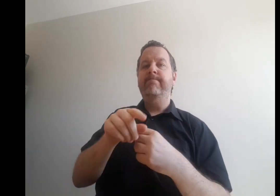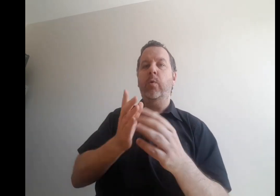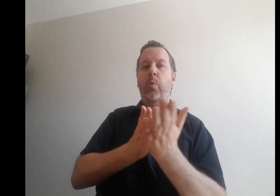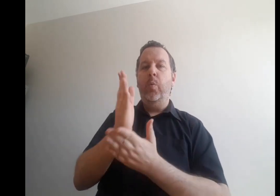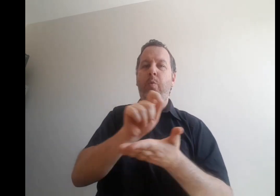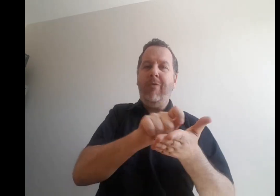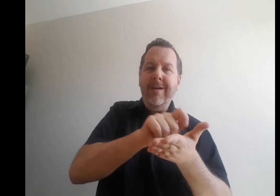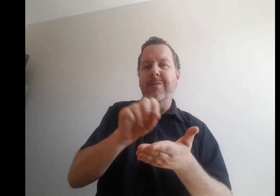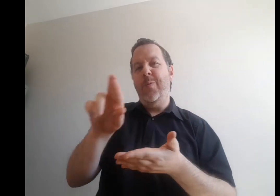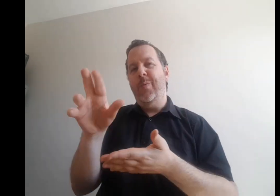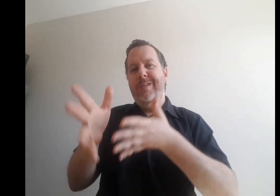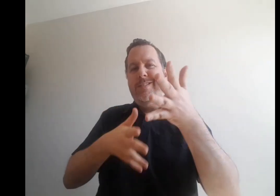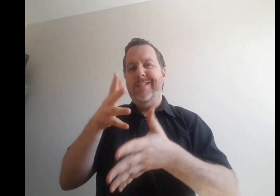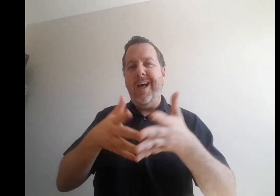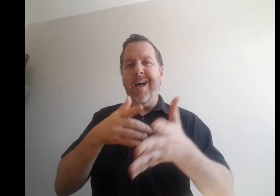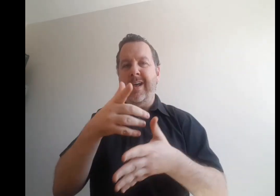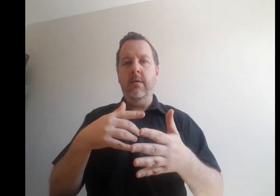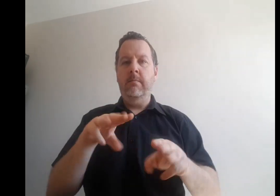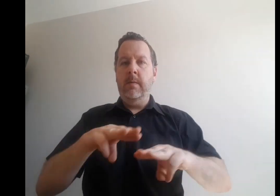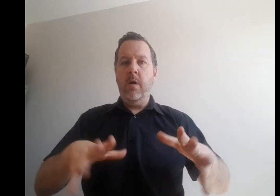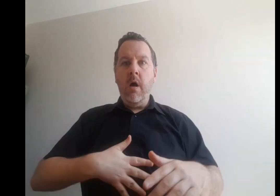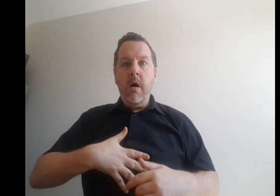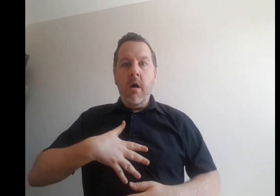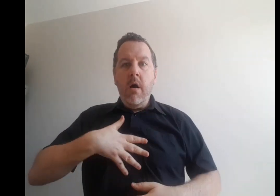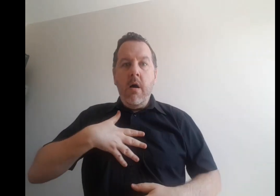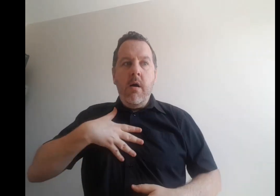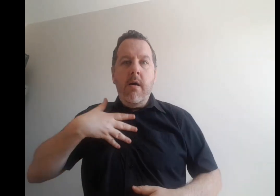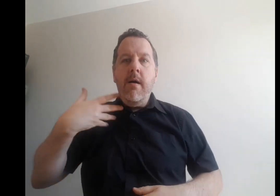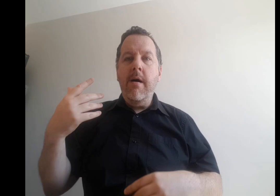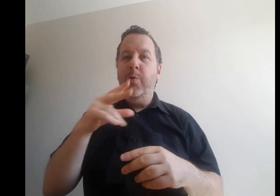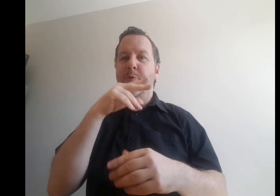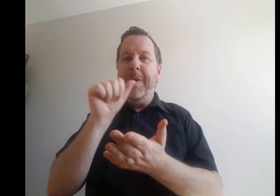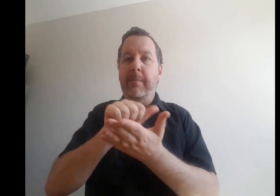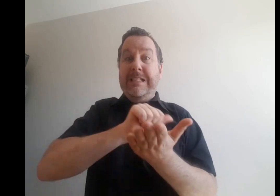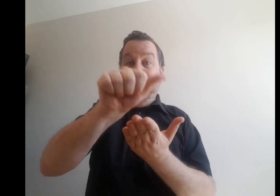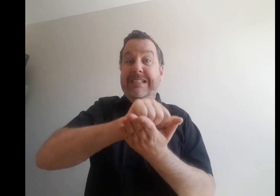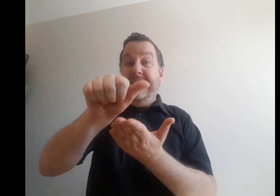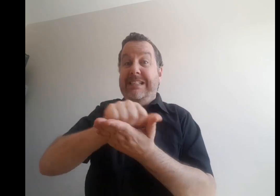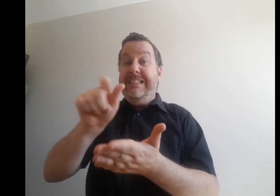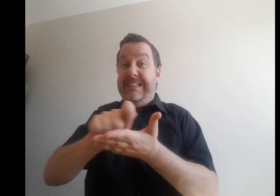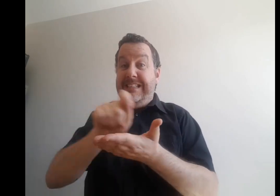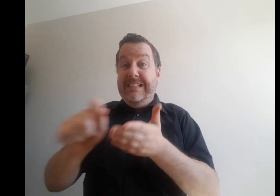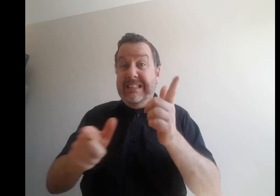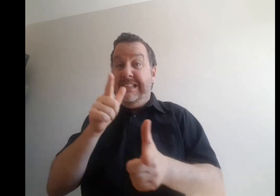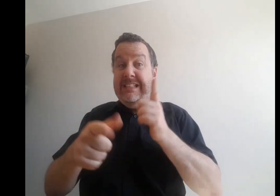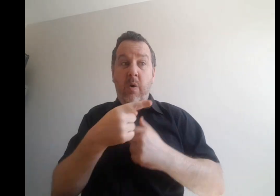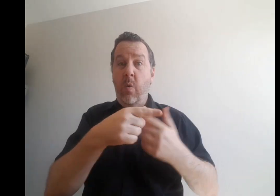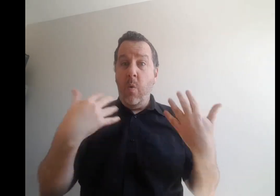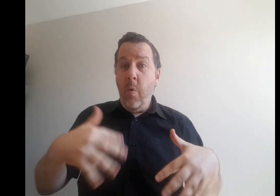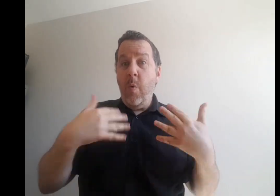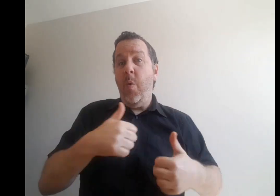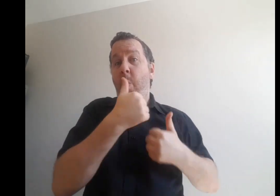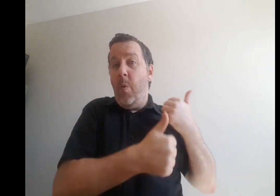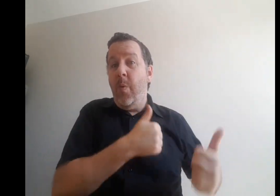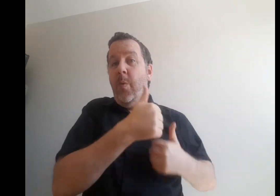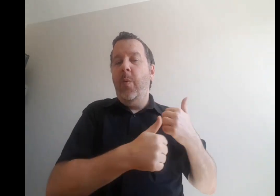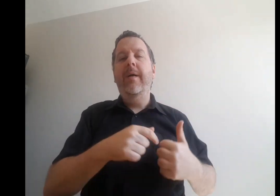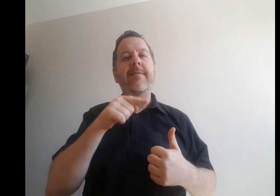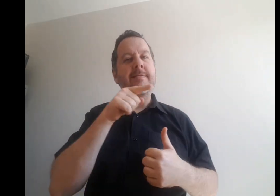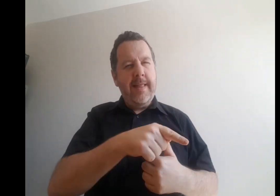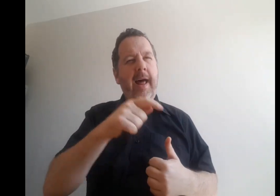There was massive press coverage of these of these examinations, and I think that they went a long way